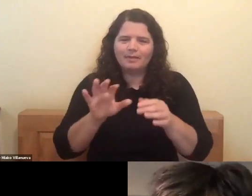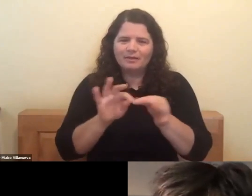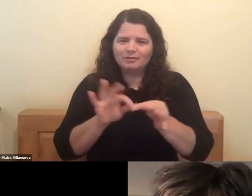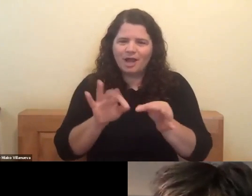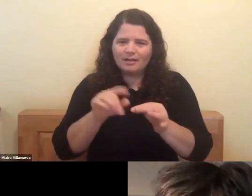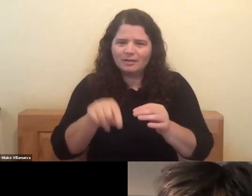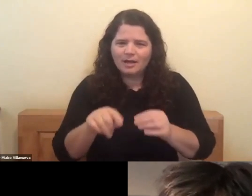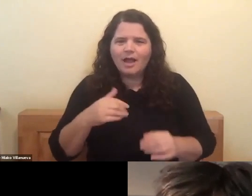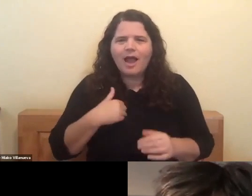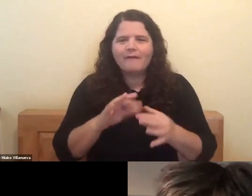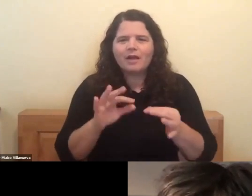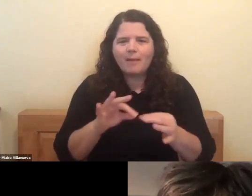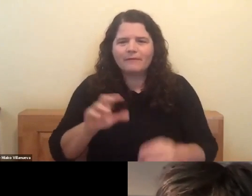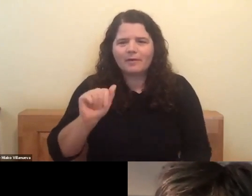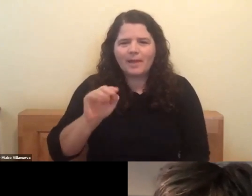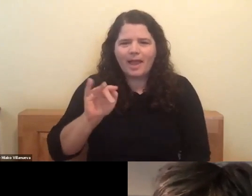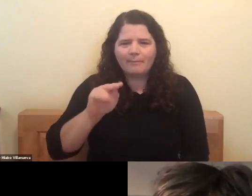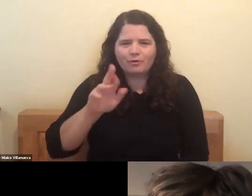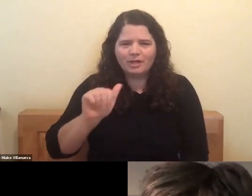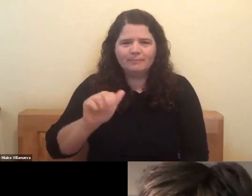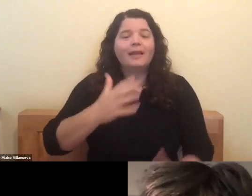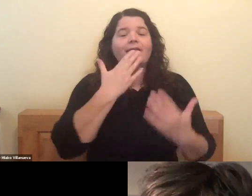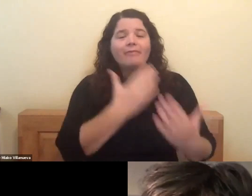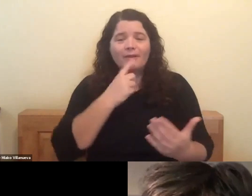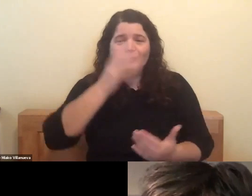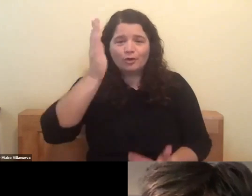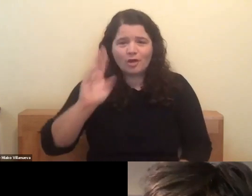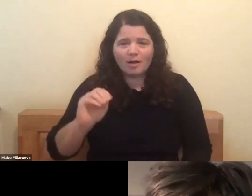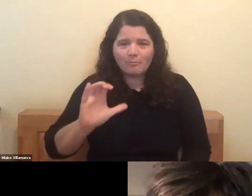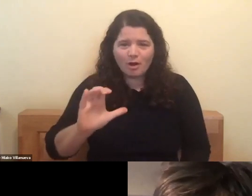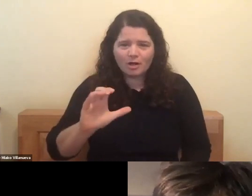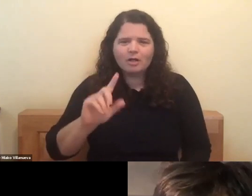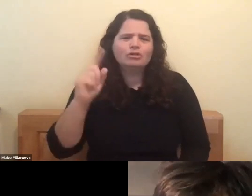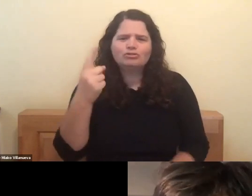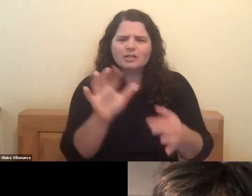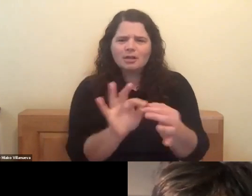marie for kirk saying thank you for your talk Marc just as a comment let's say we take our